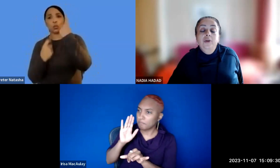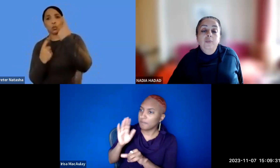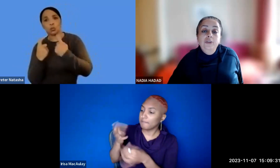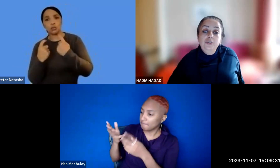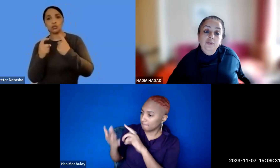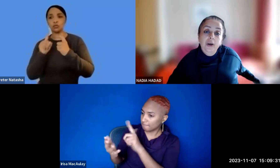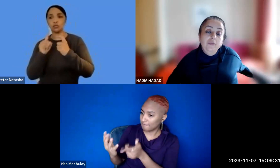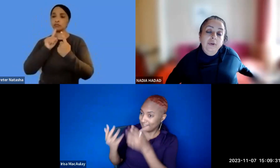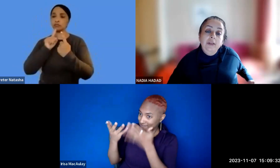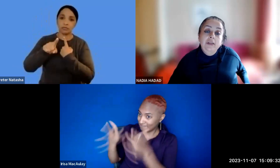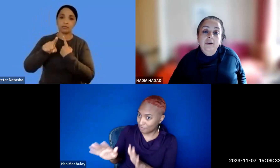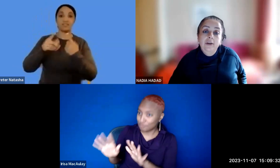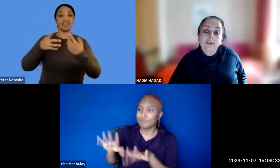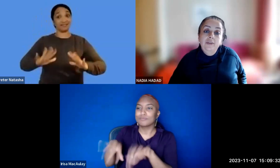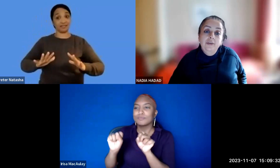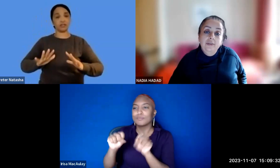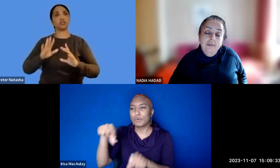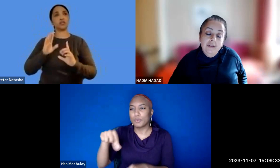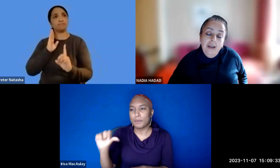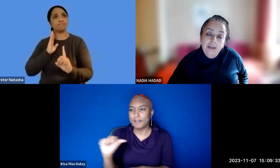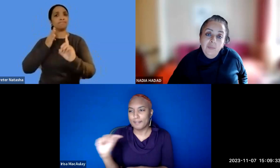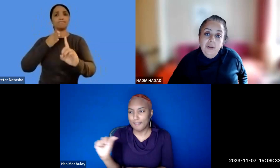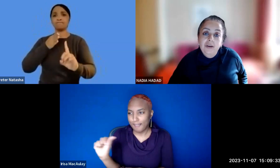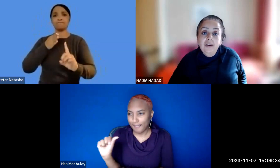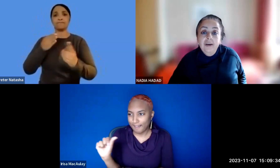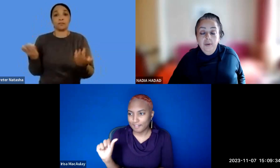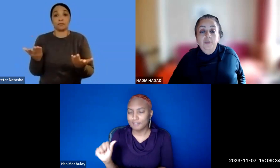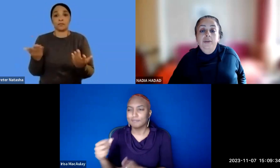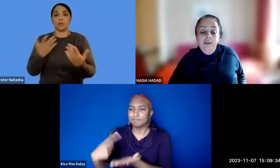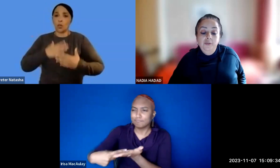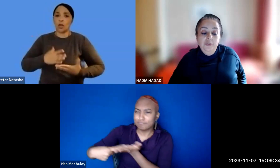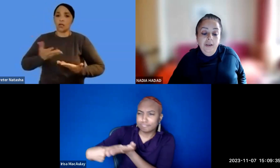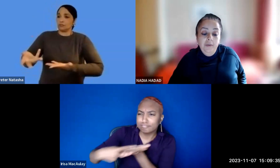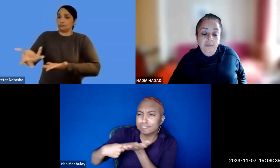with the ambition to have really an inter-dynamic meeting today.